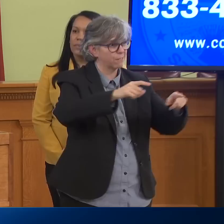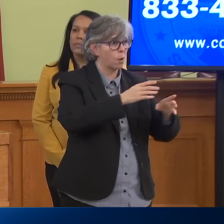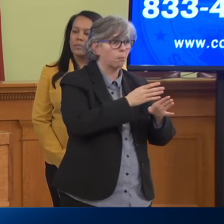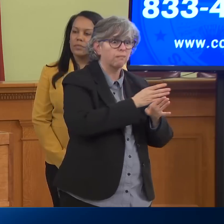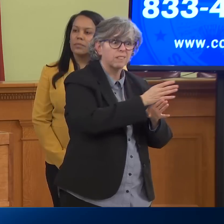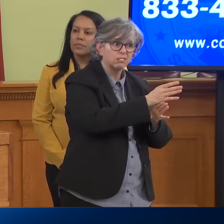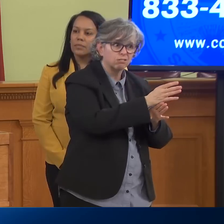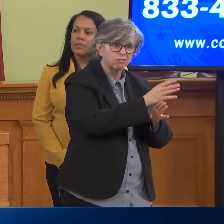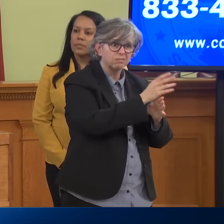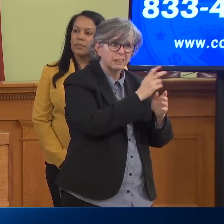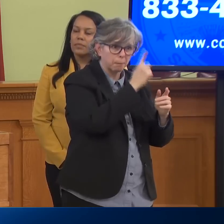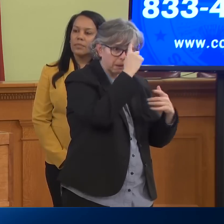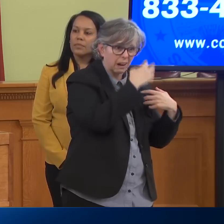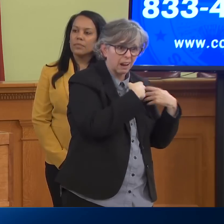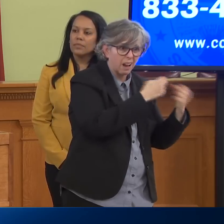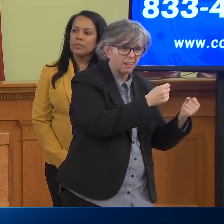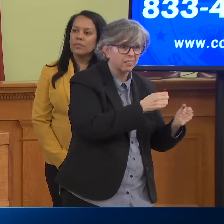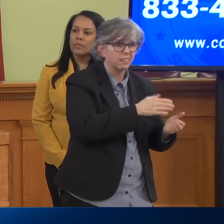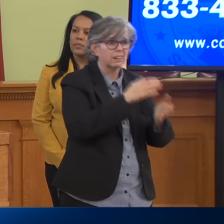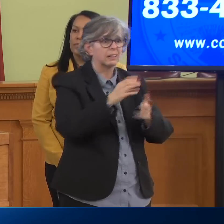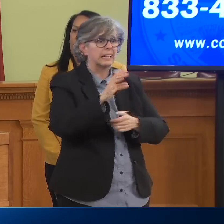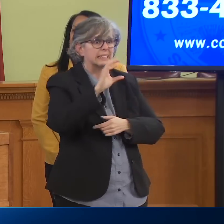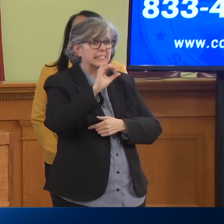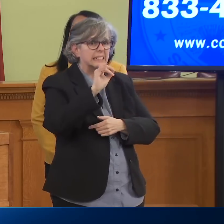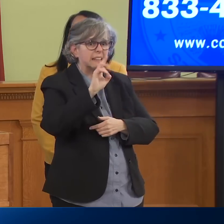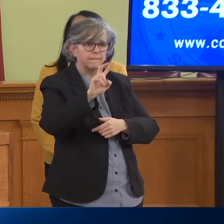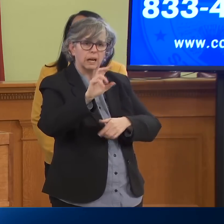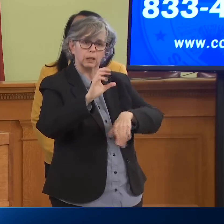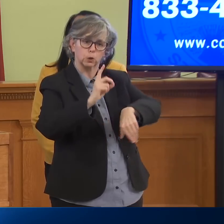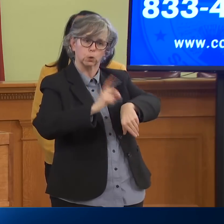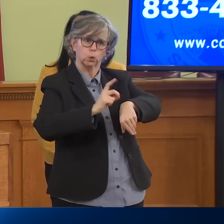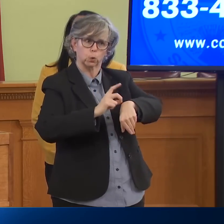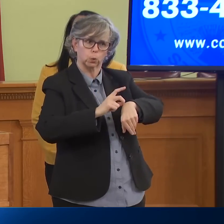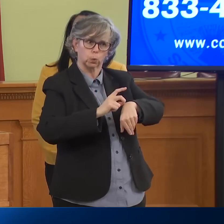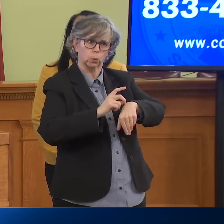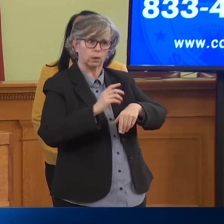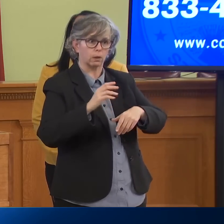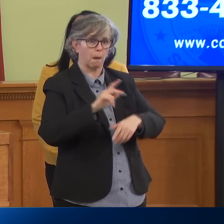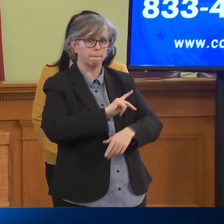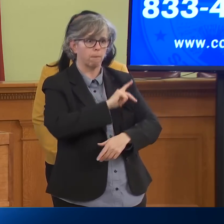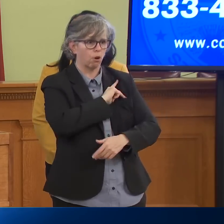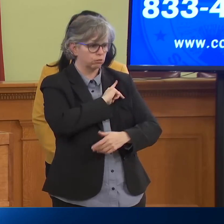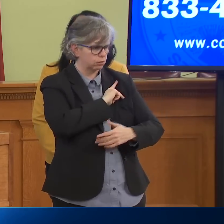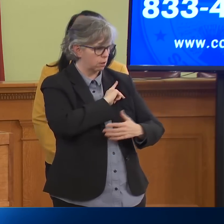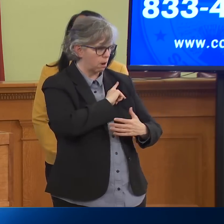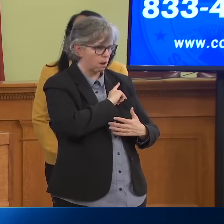AS THE GOVERNOR AND DR. ACTON HAVE INDICATED OVER THE LAST SEVERAL WEEKS, THESE ARE VERY TRYING TIMES FOR ALL OF US, PROFESSIONALLY AND WITH OUR